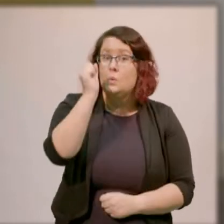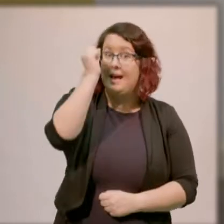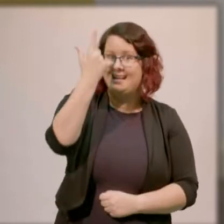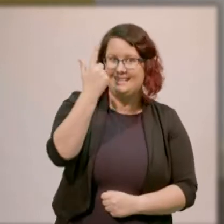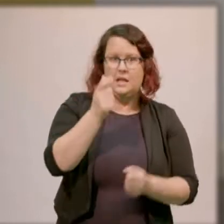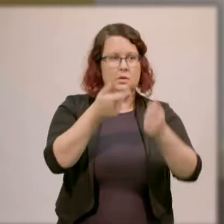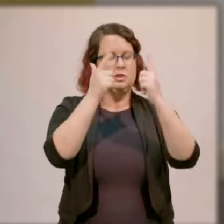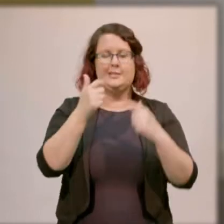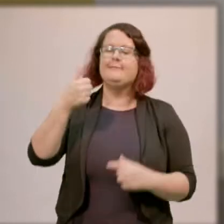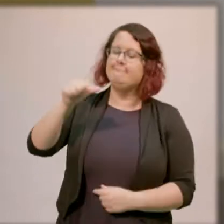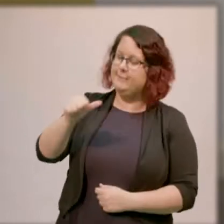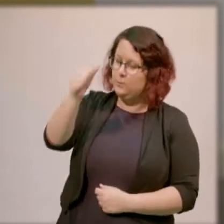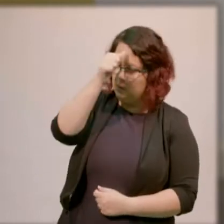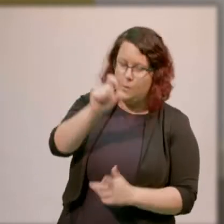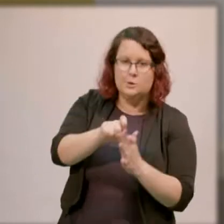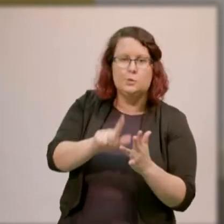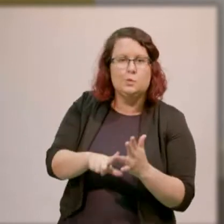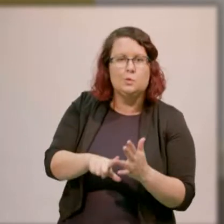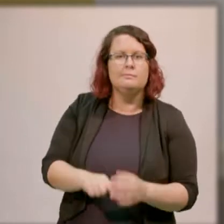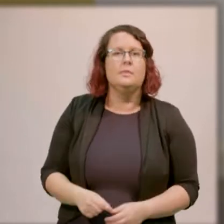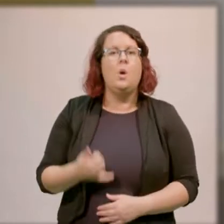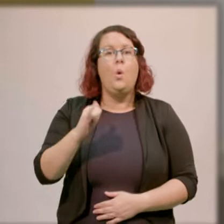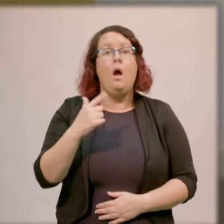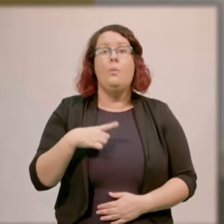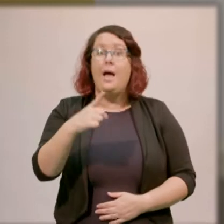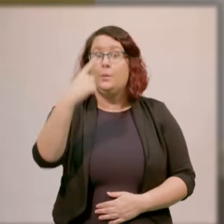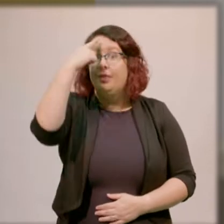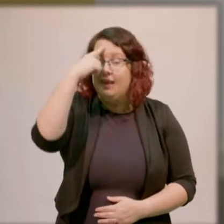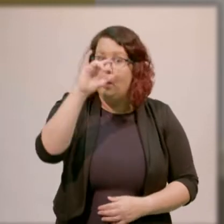or it can clarify why you think or believe something.